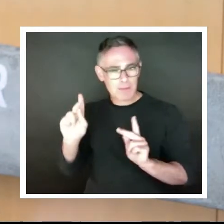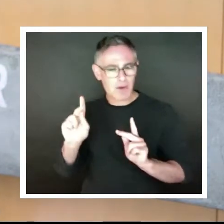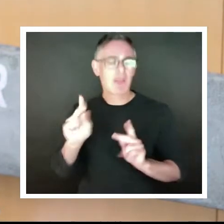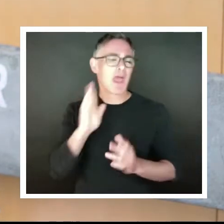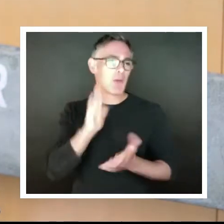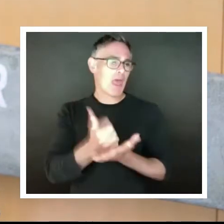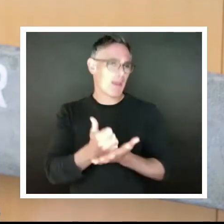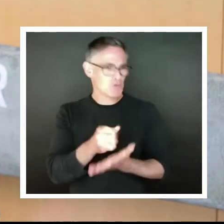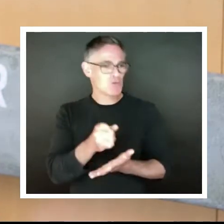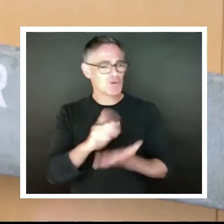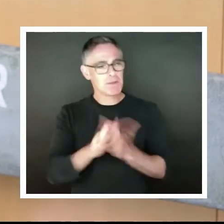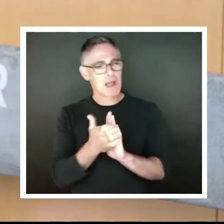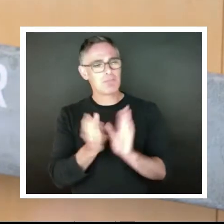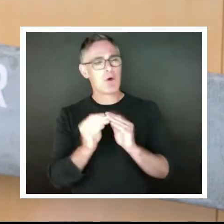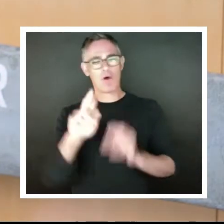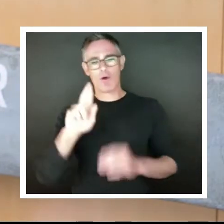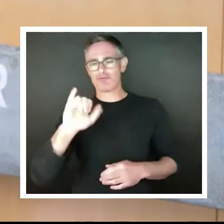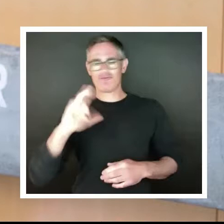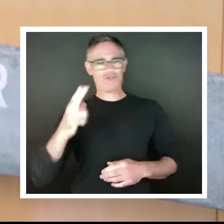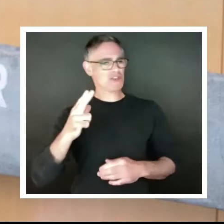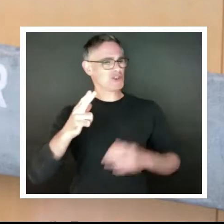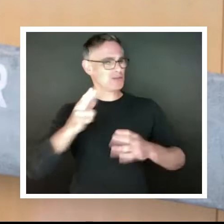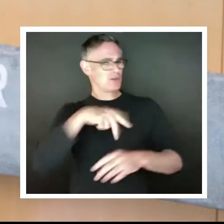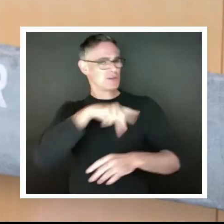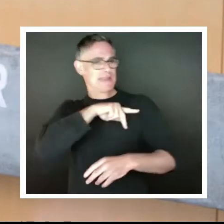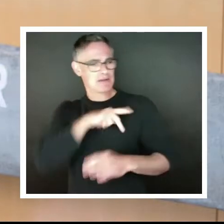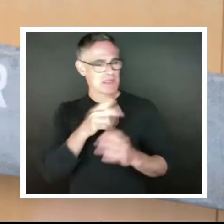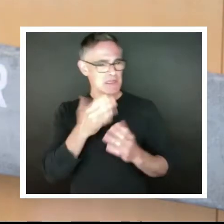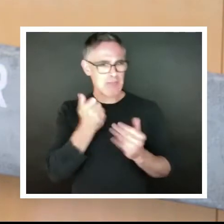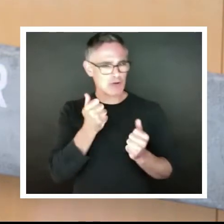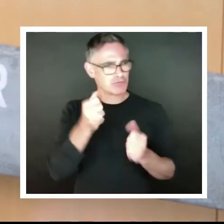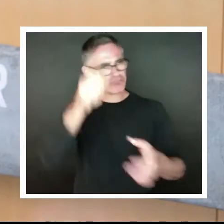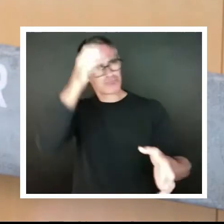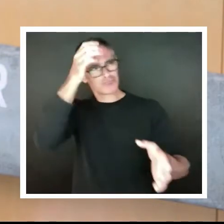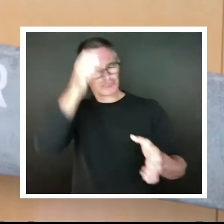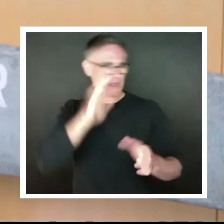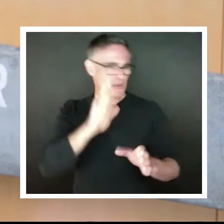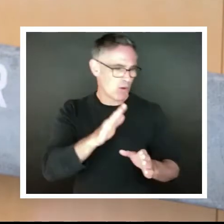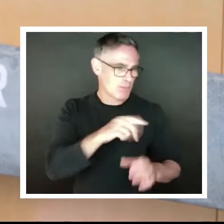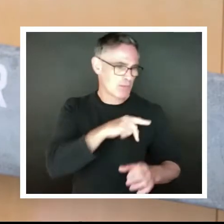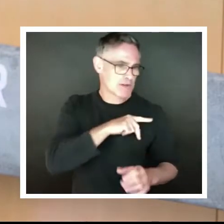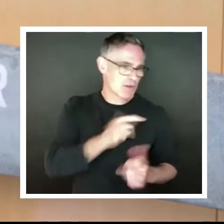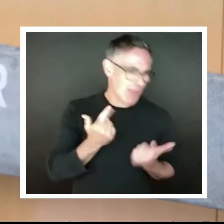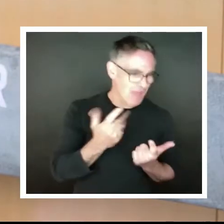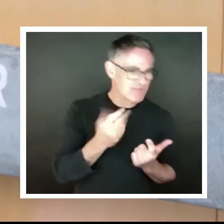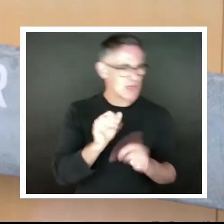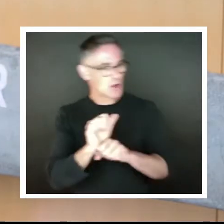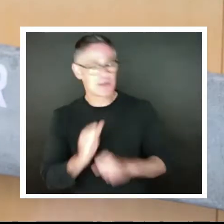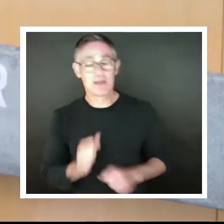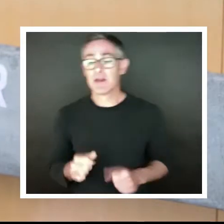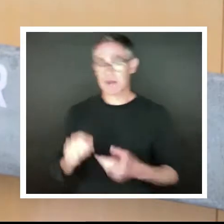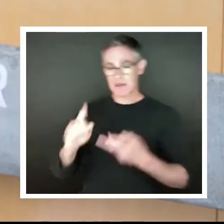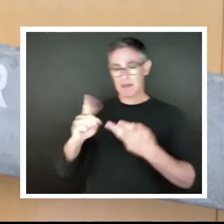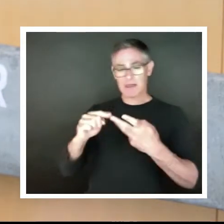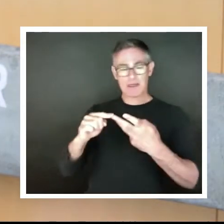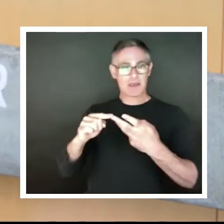both in your professional and your personal lives. Number two, admit when you don't know something.